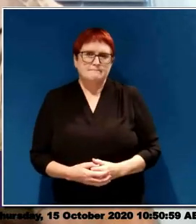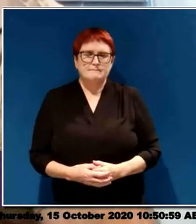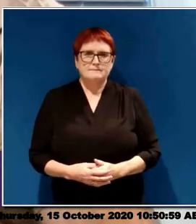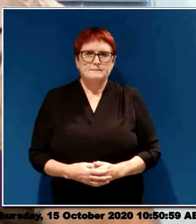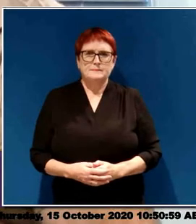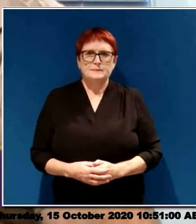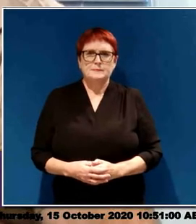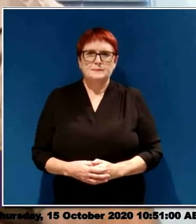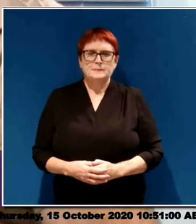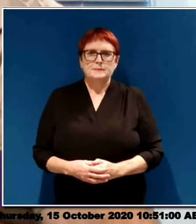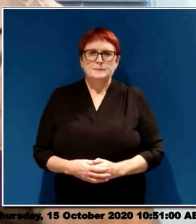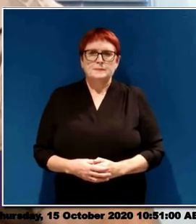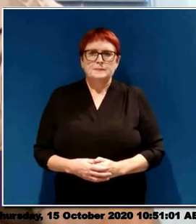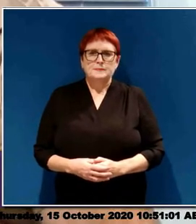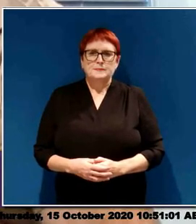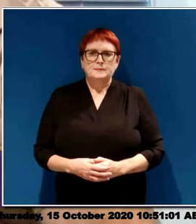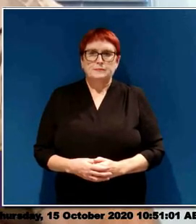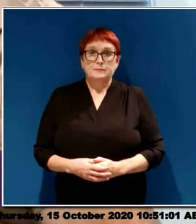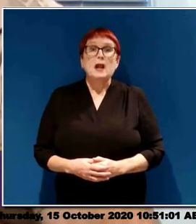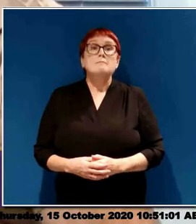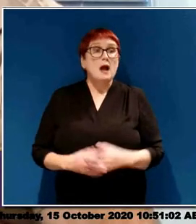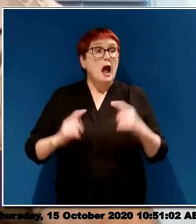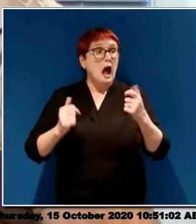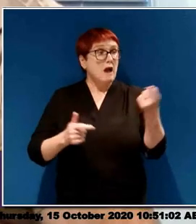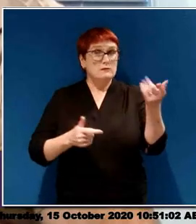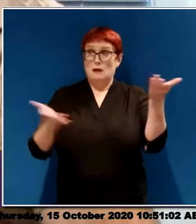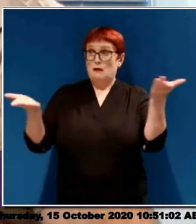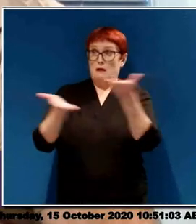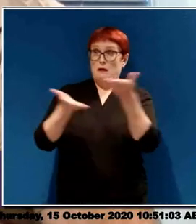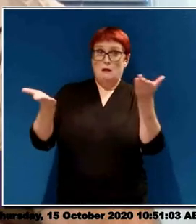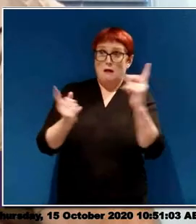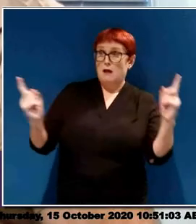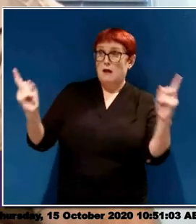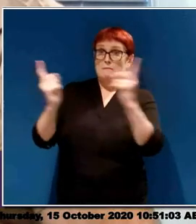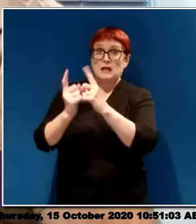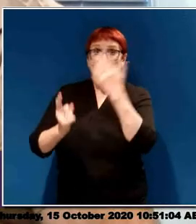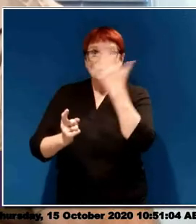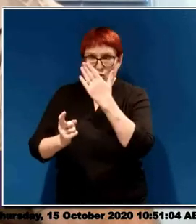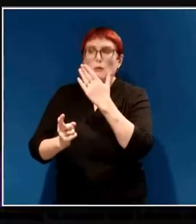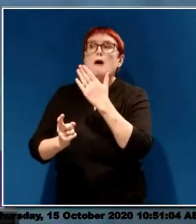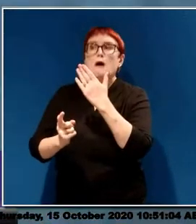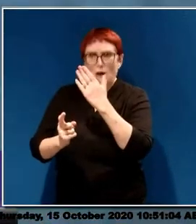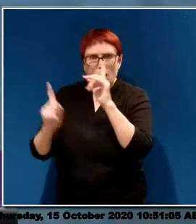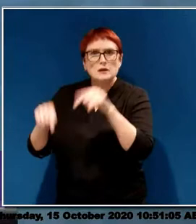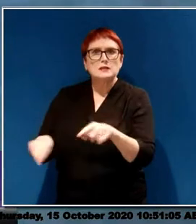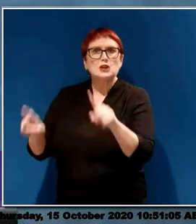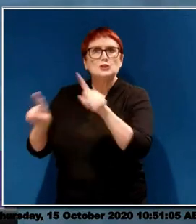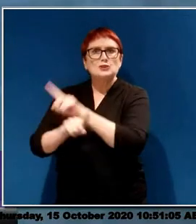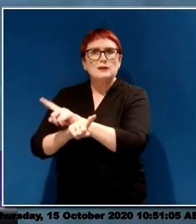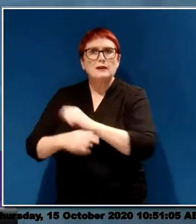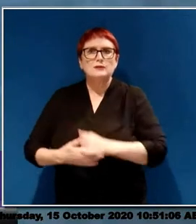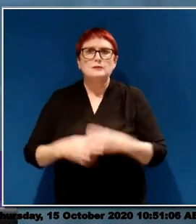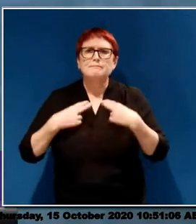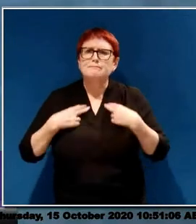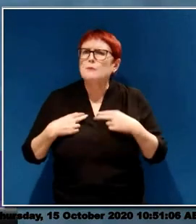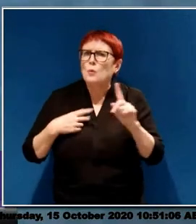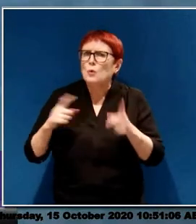things did change once Lesley had been to see the school. Alright, what sort of things changed once Lesley was involved?